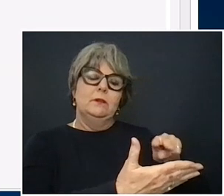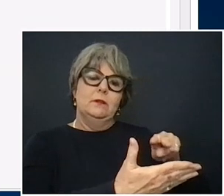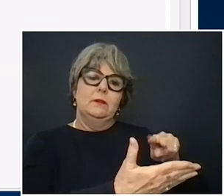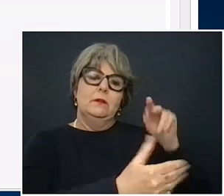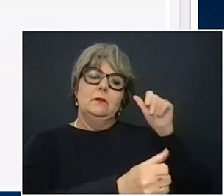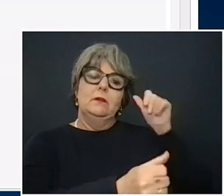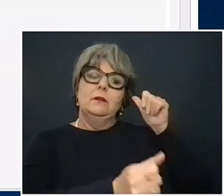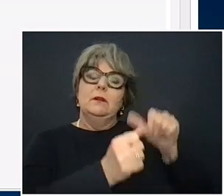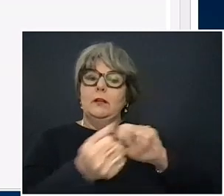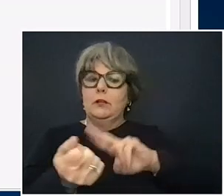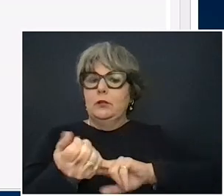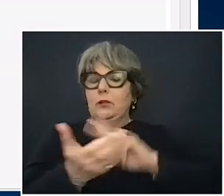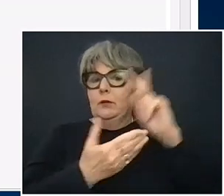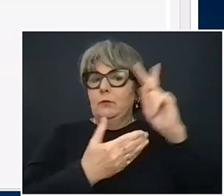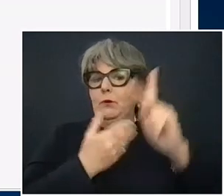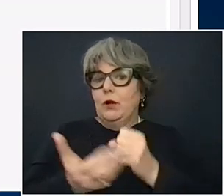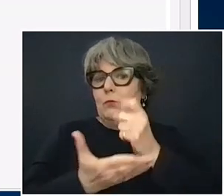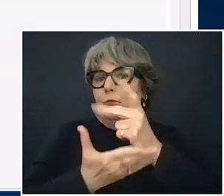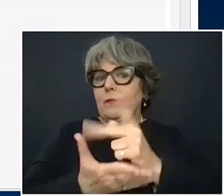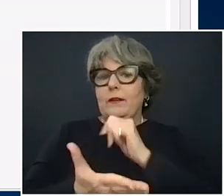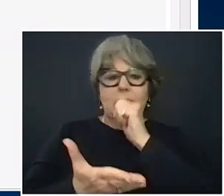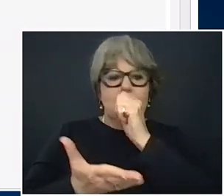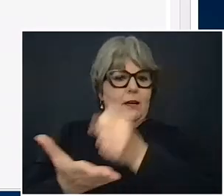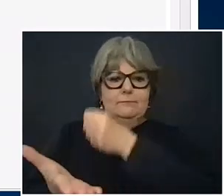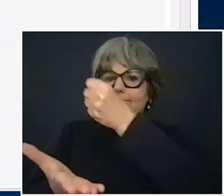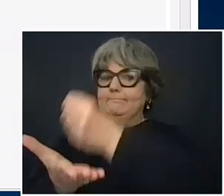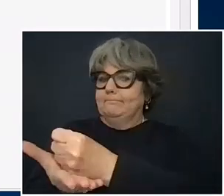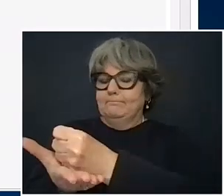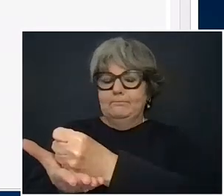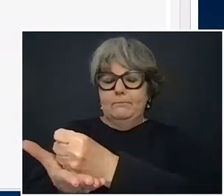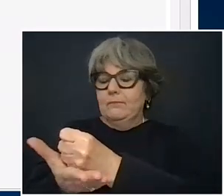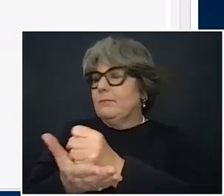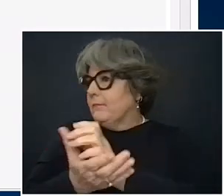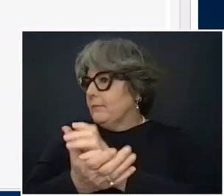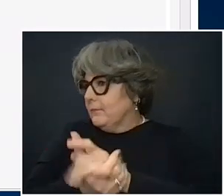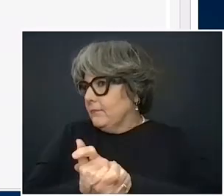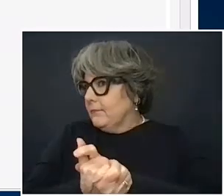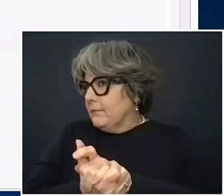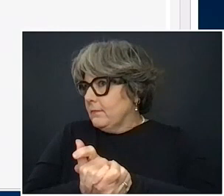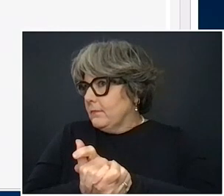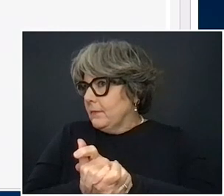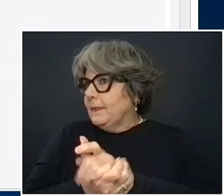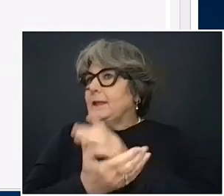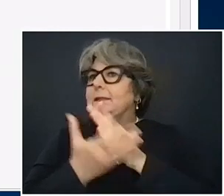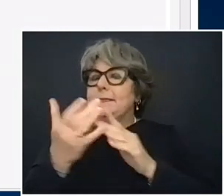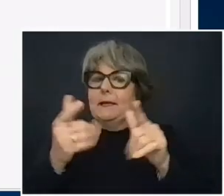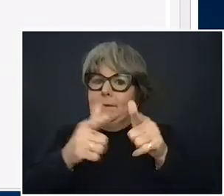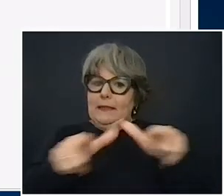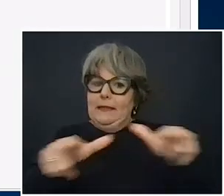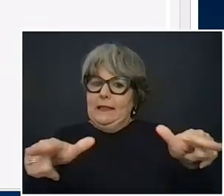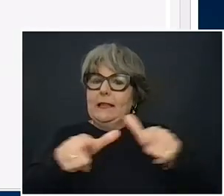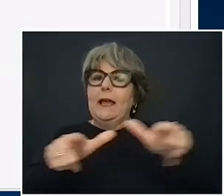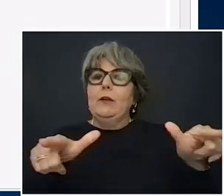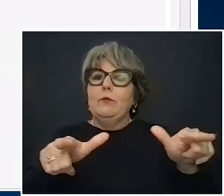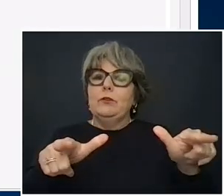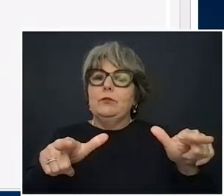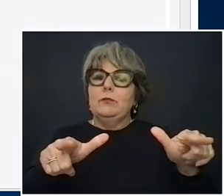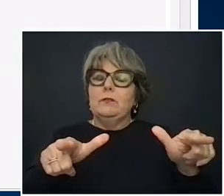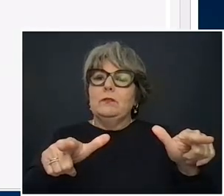approval is not accreditation. Right. We understand. Yes. So there is some language that I believe probably was a copy and paste issue into